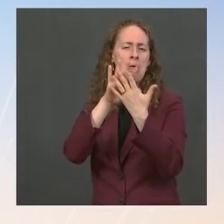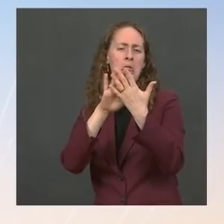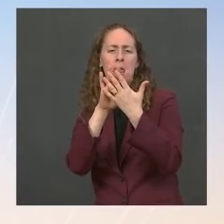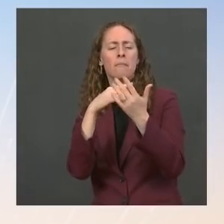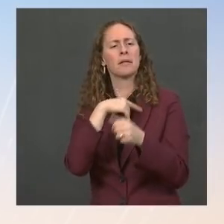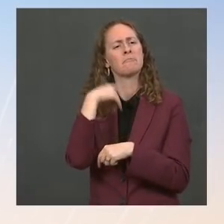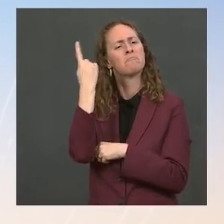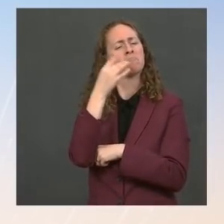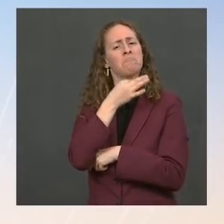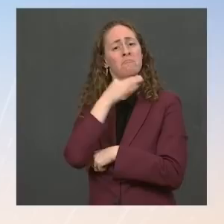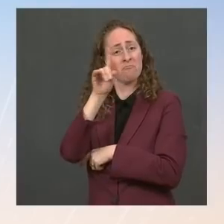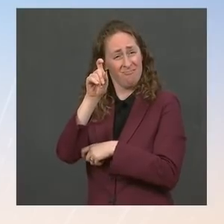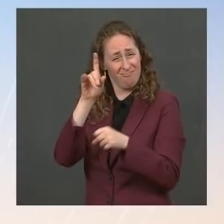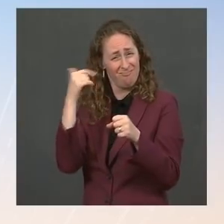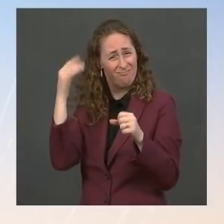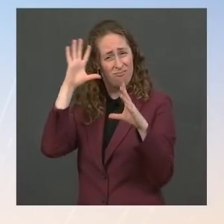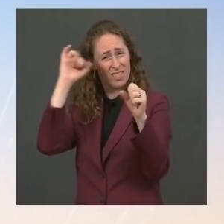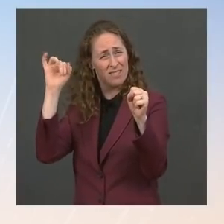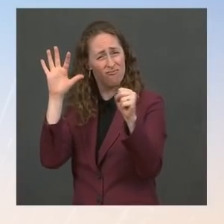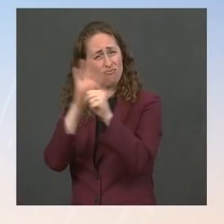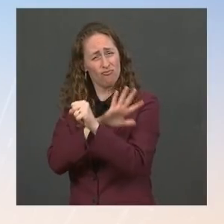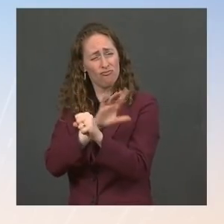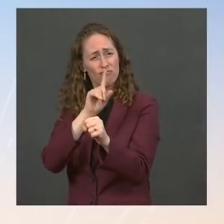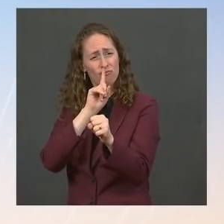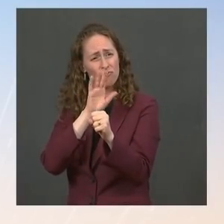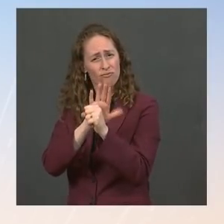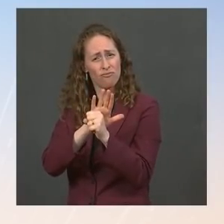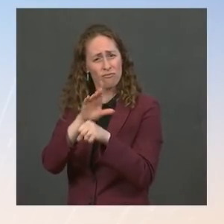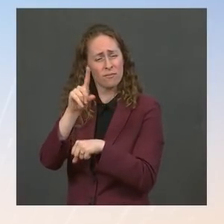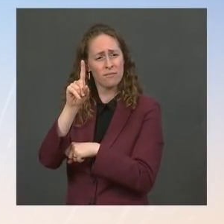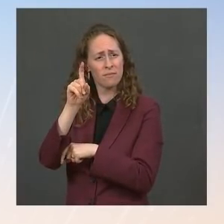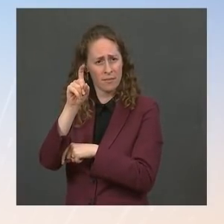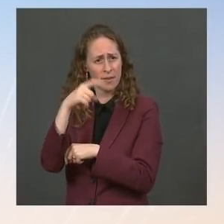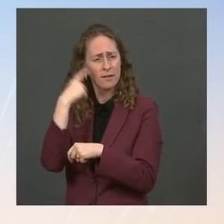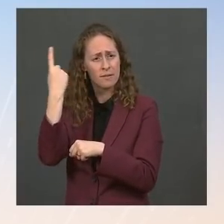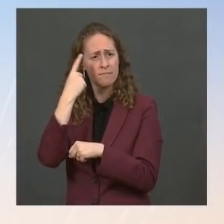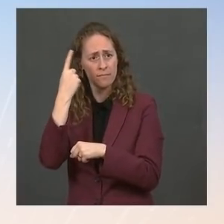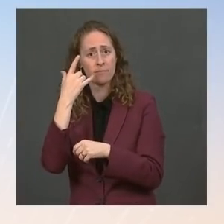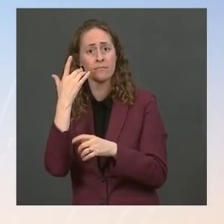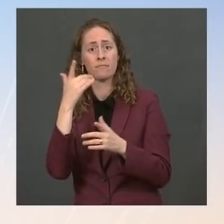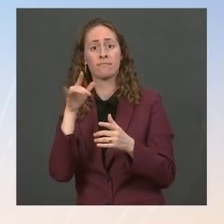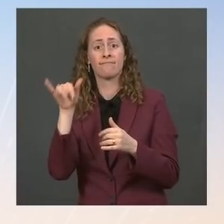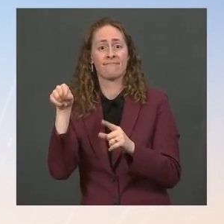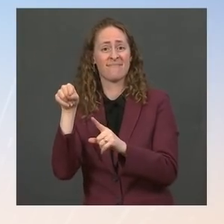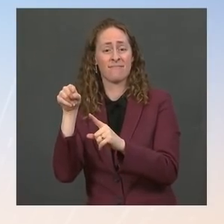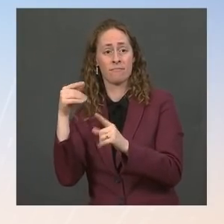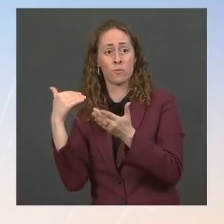to this being in the reconciliation bill. Does it have to be in reconciliation?